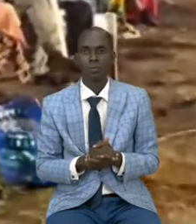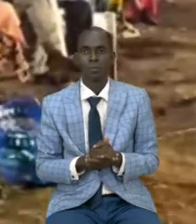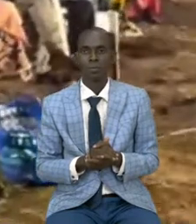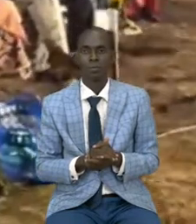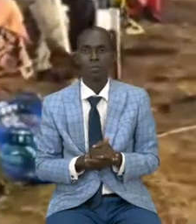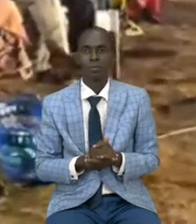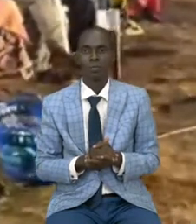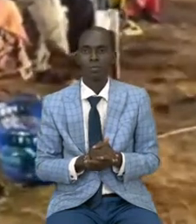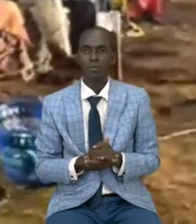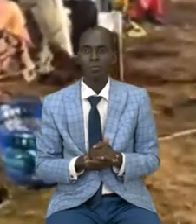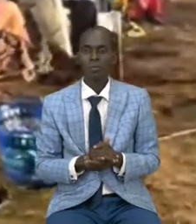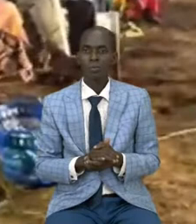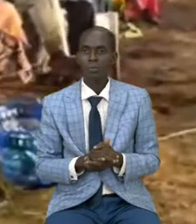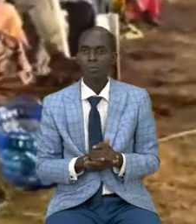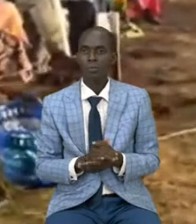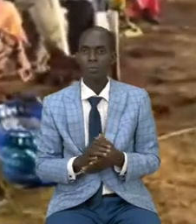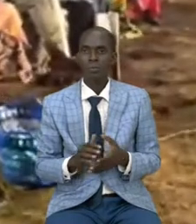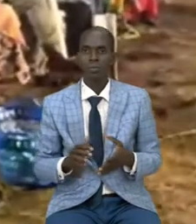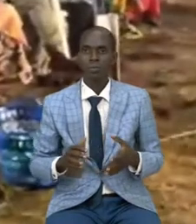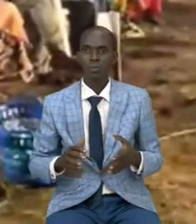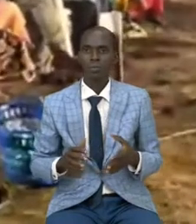don't forget to just give your time